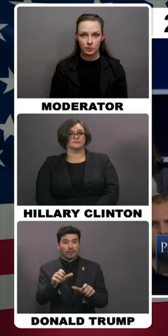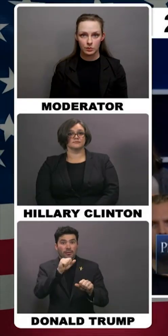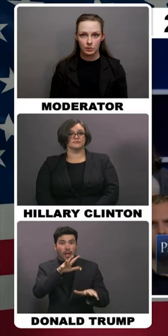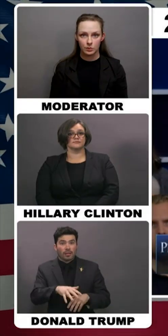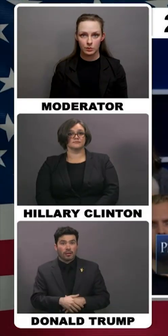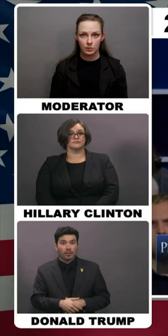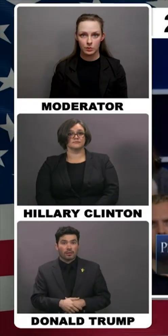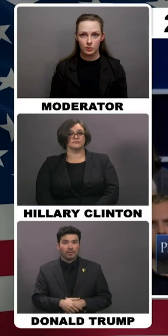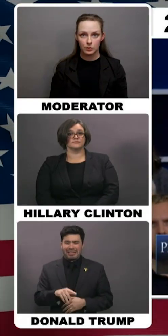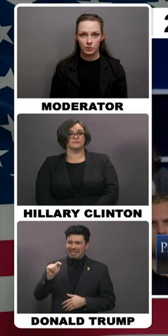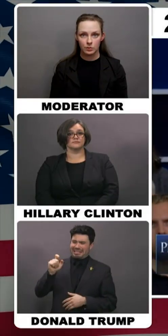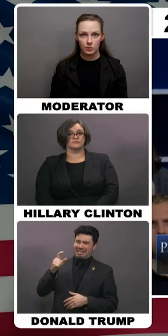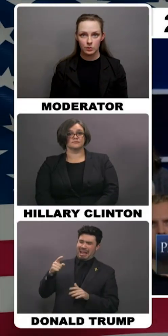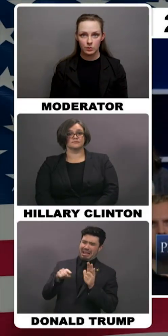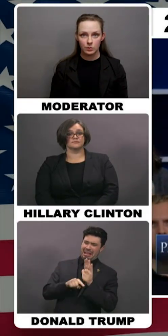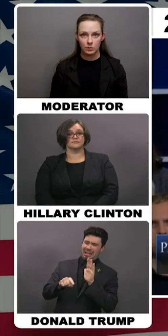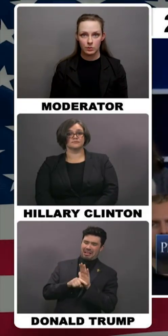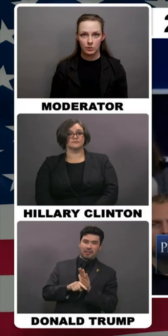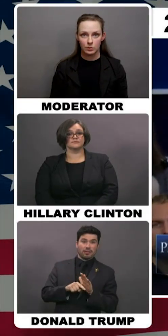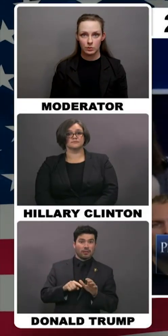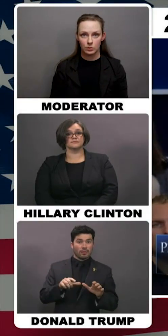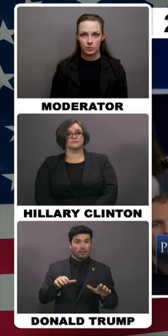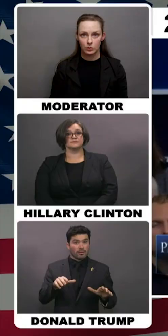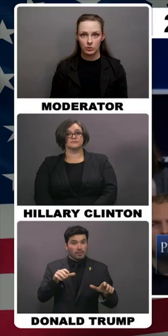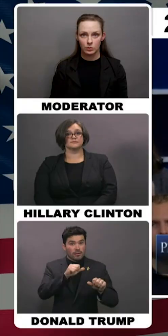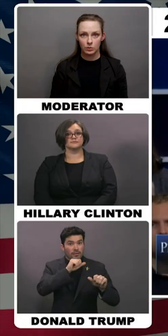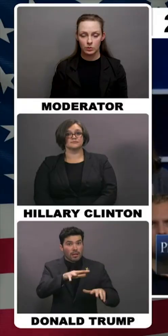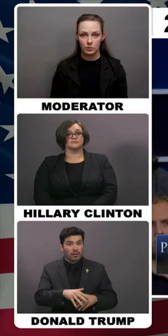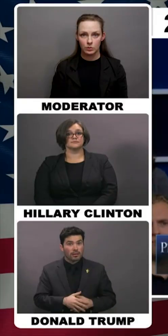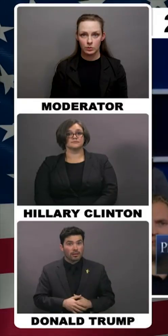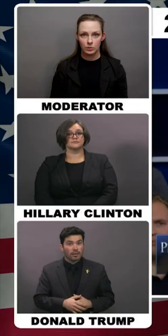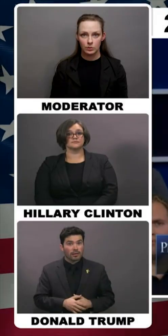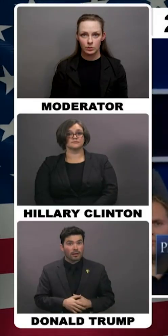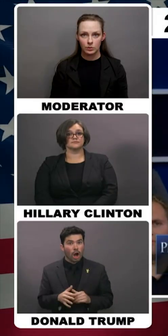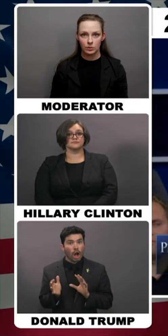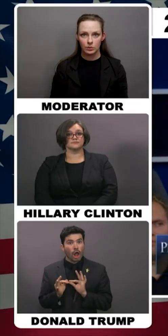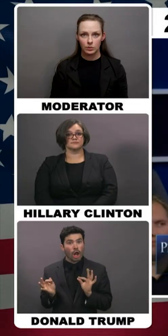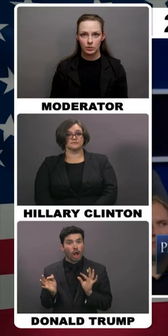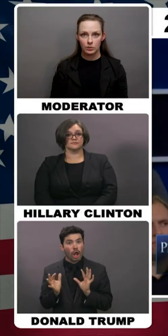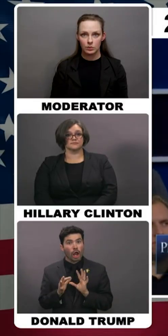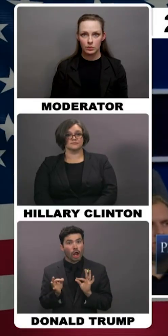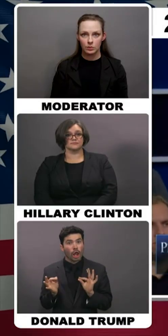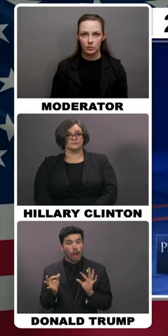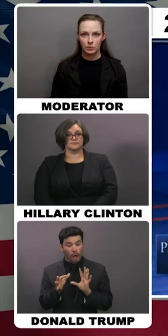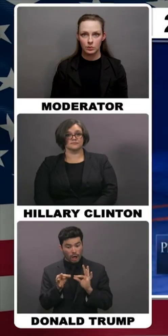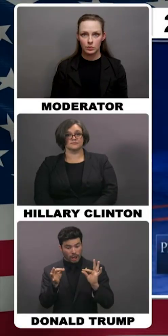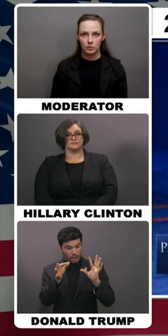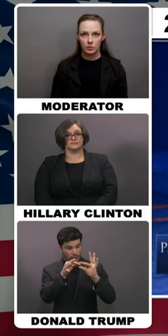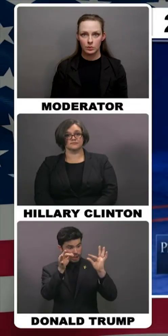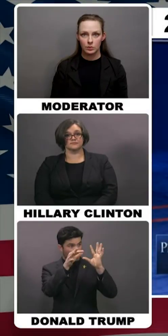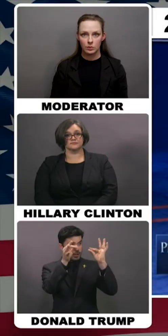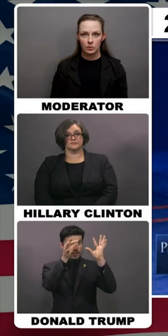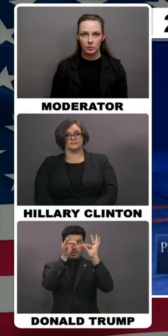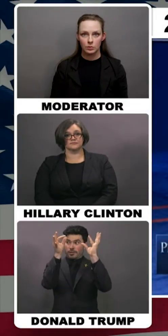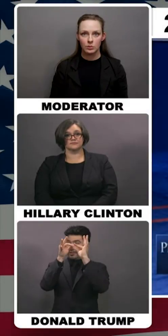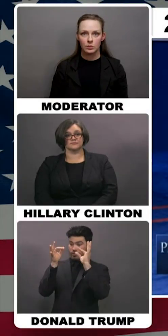She doesn't do anything about anything other than talk with her. It's all talk and no action In the past. And